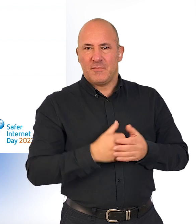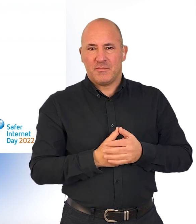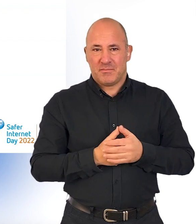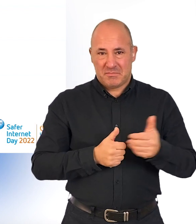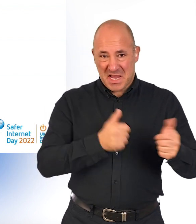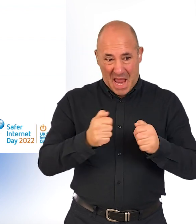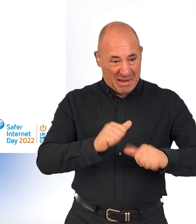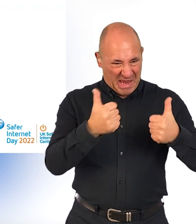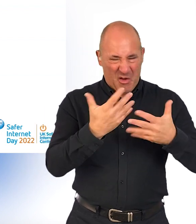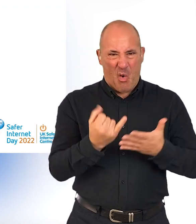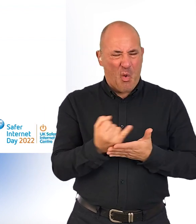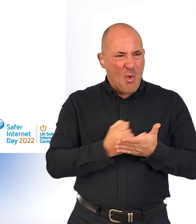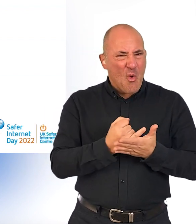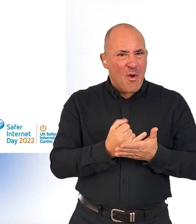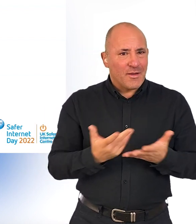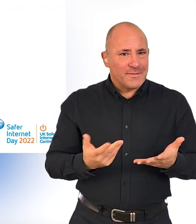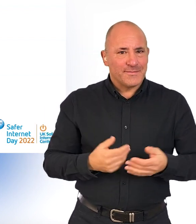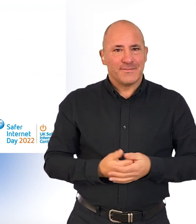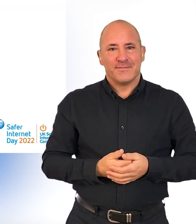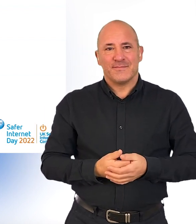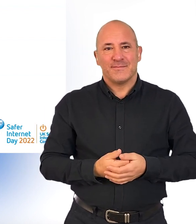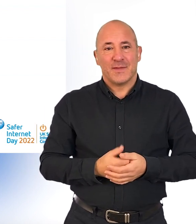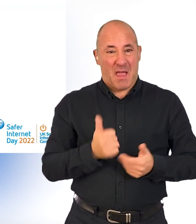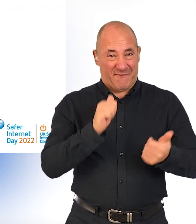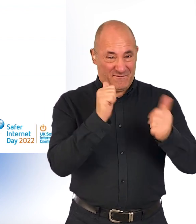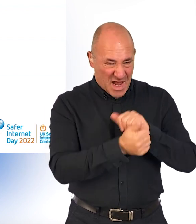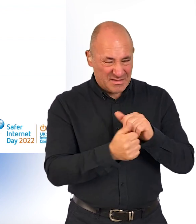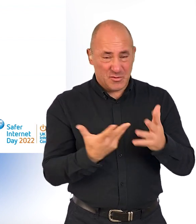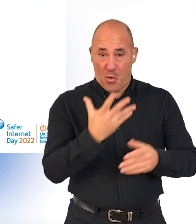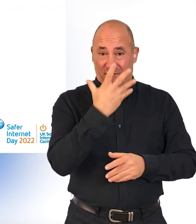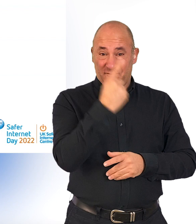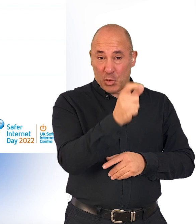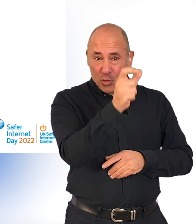Whether the game is going well or poorly. It could be a friend or a complete stranger